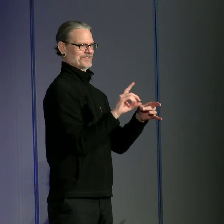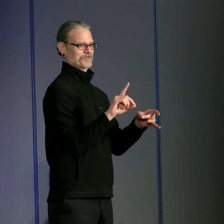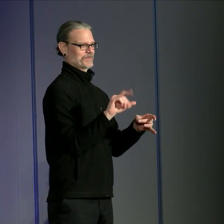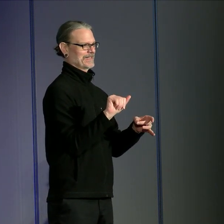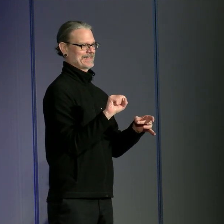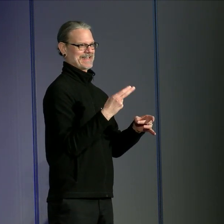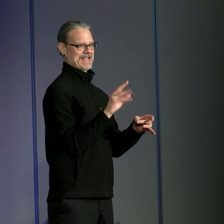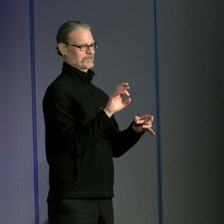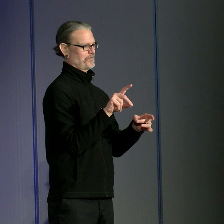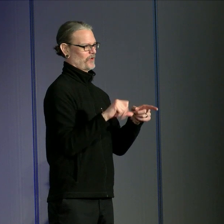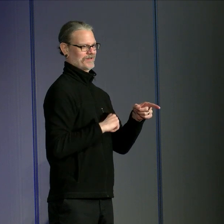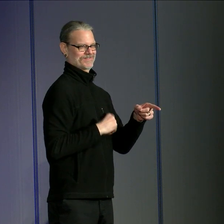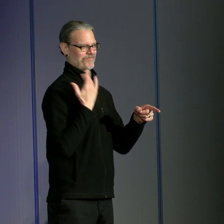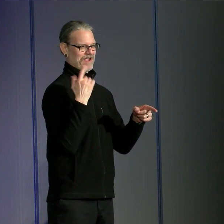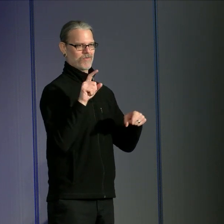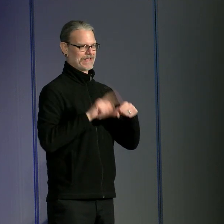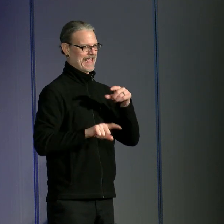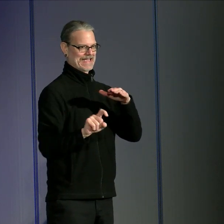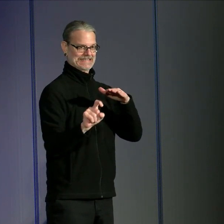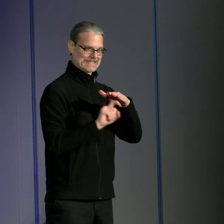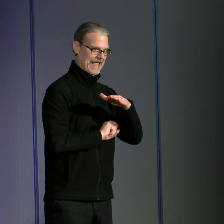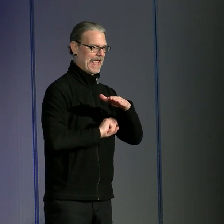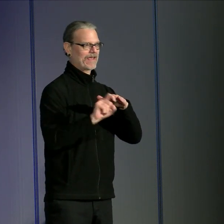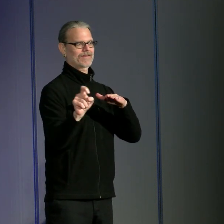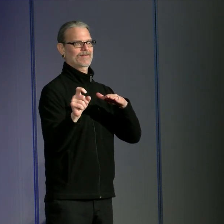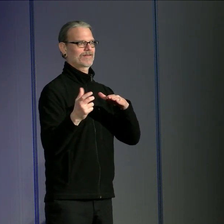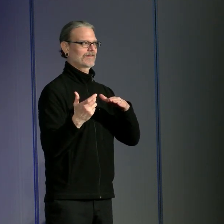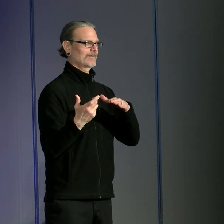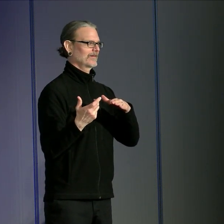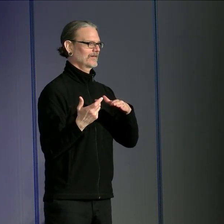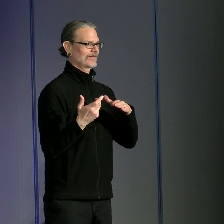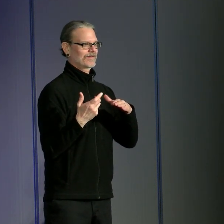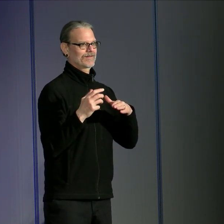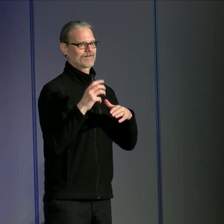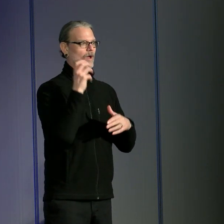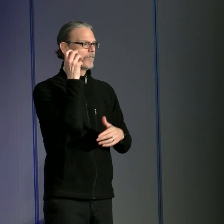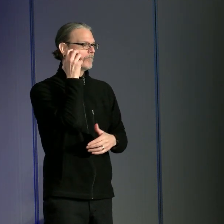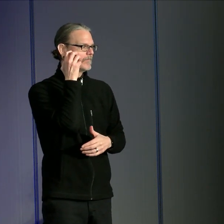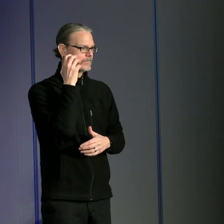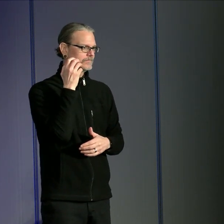And that's because we can't scan -- we can't go and crawl mobile application.